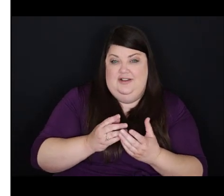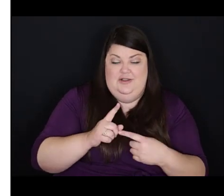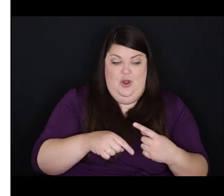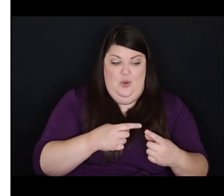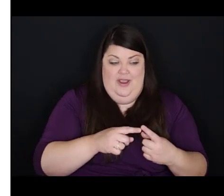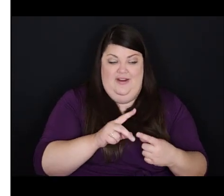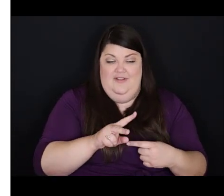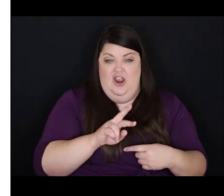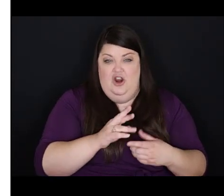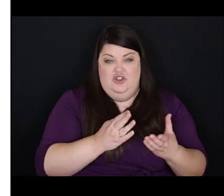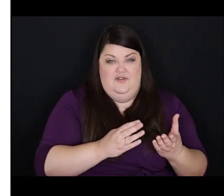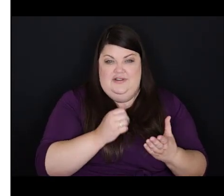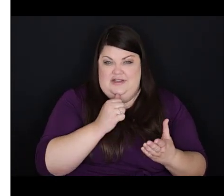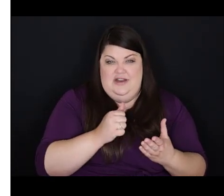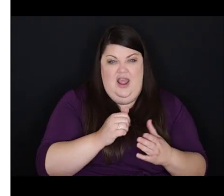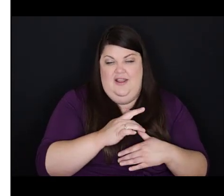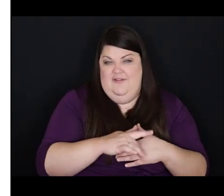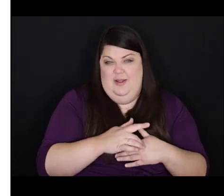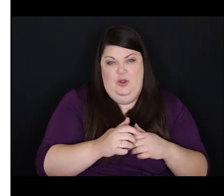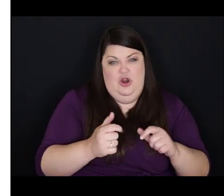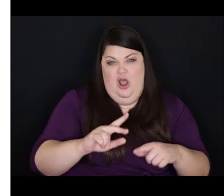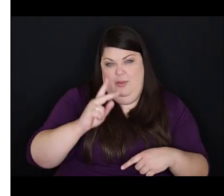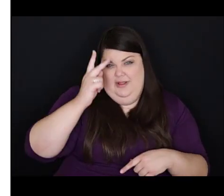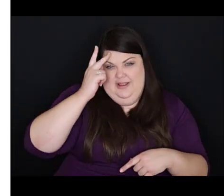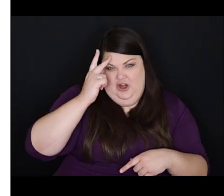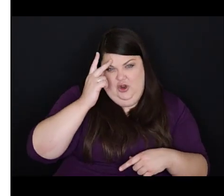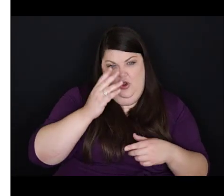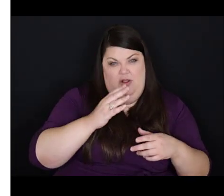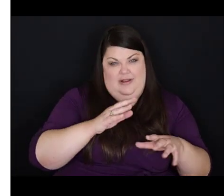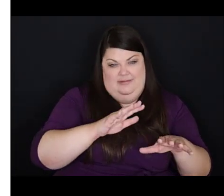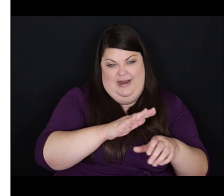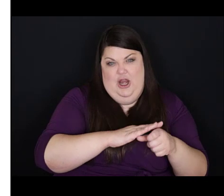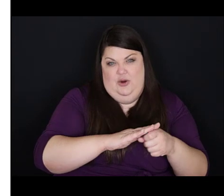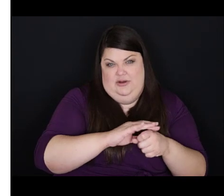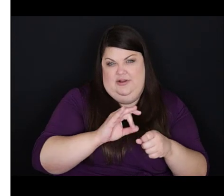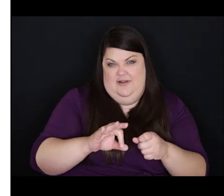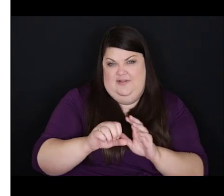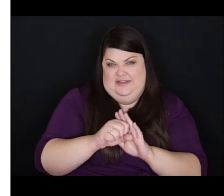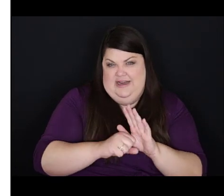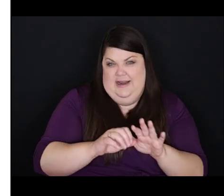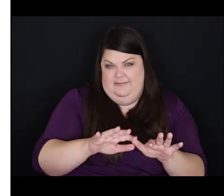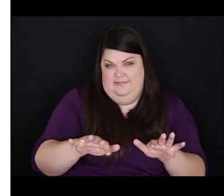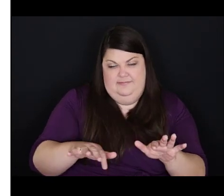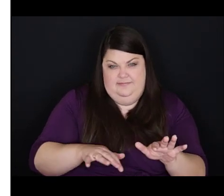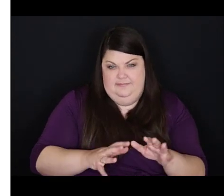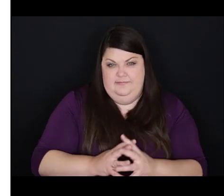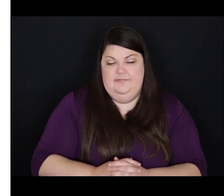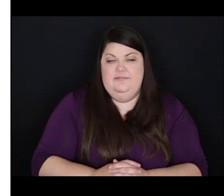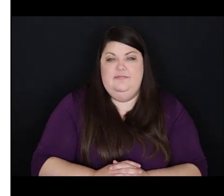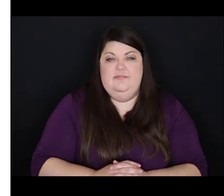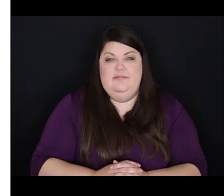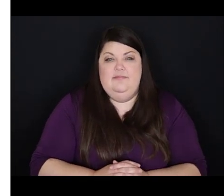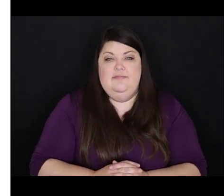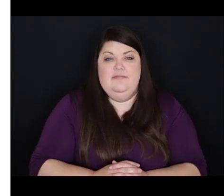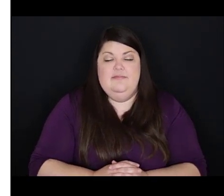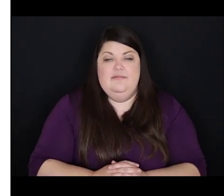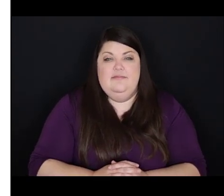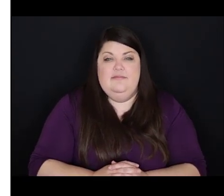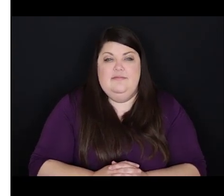in all political subdivisions of a State. If the VR agency is requesting a waiver